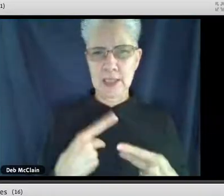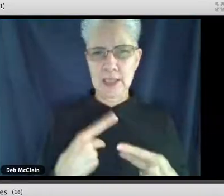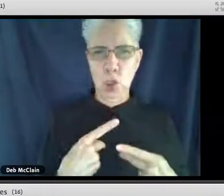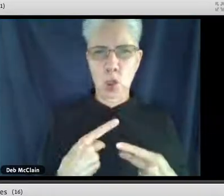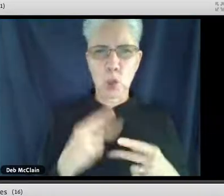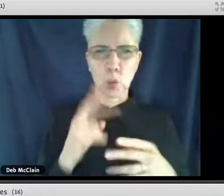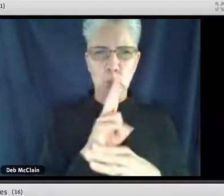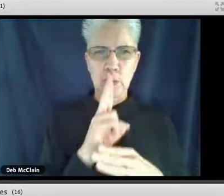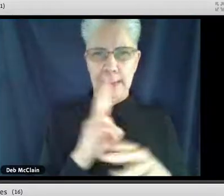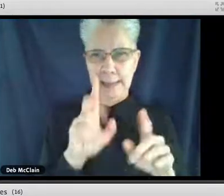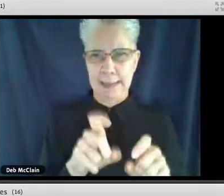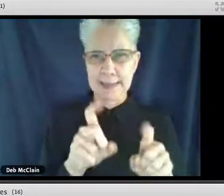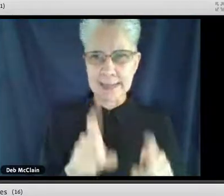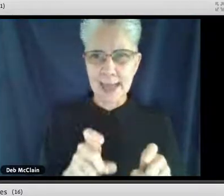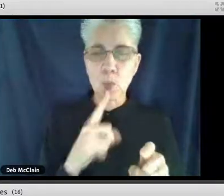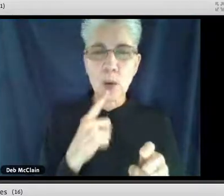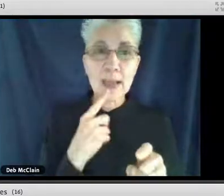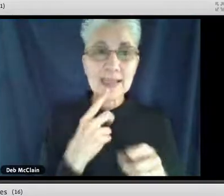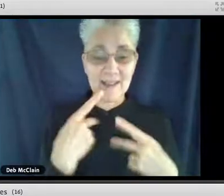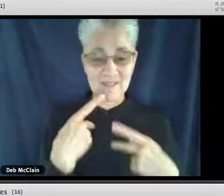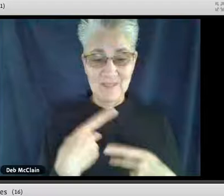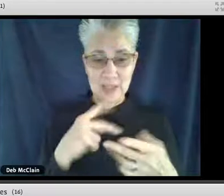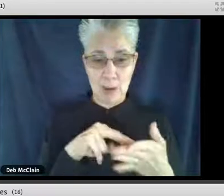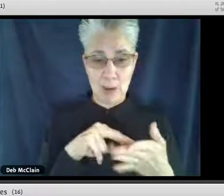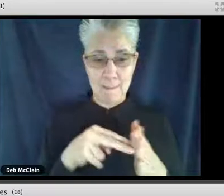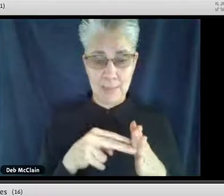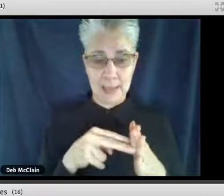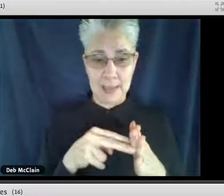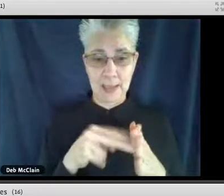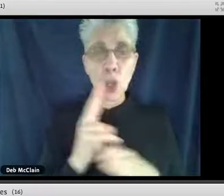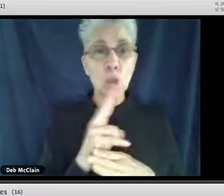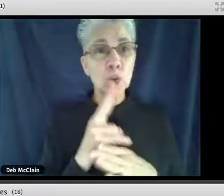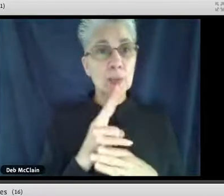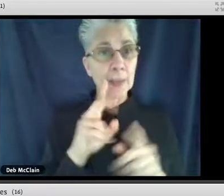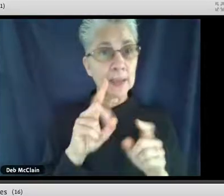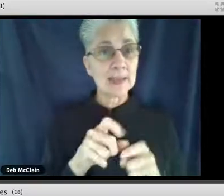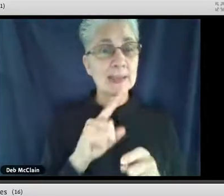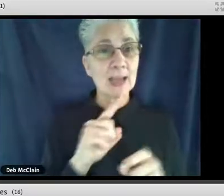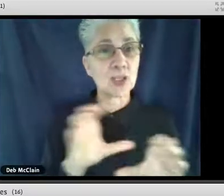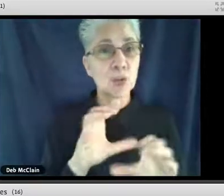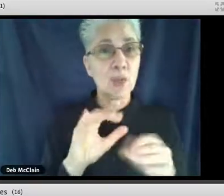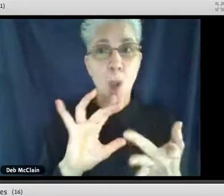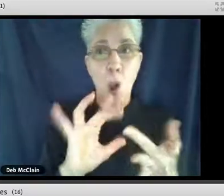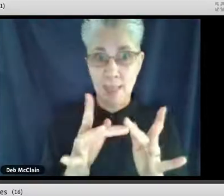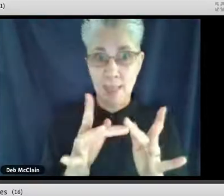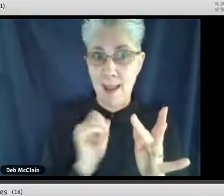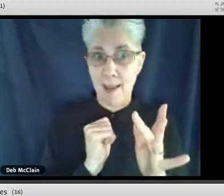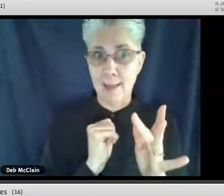and when I say physical, when I do these usability tests, I actually do them online, and I meet the person online,